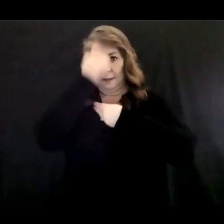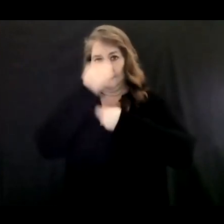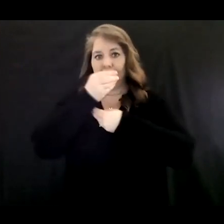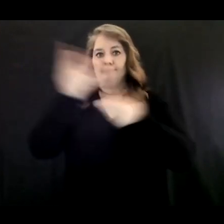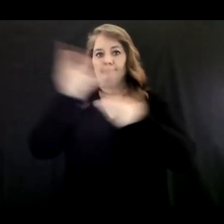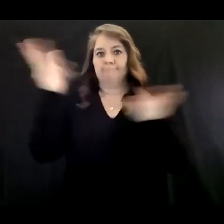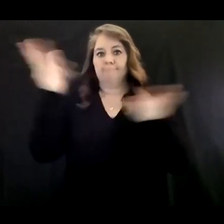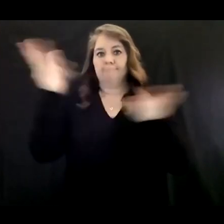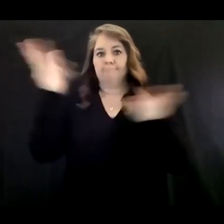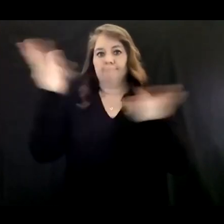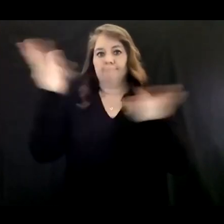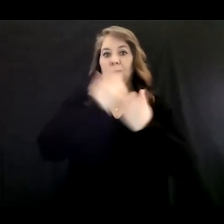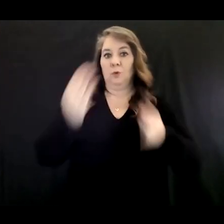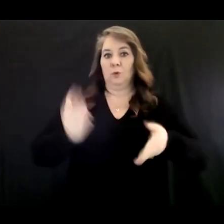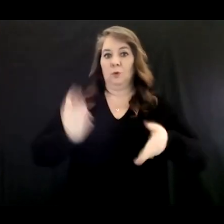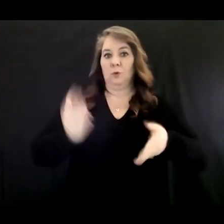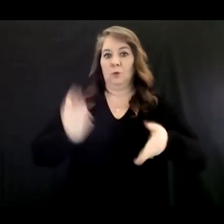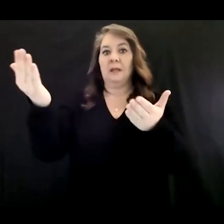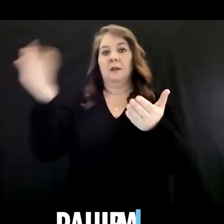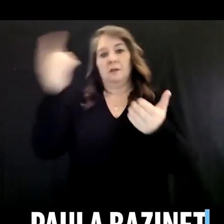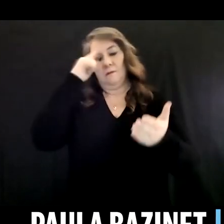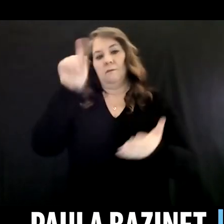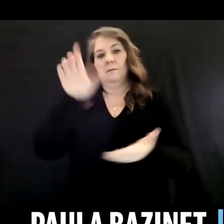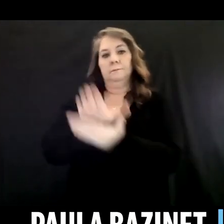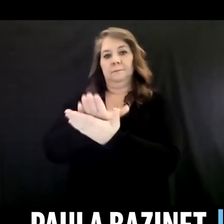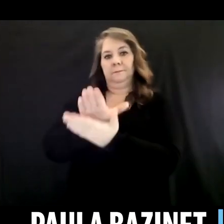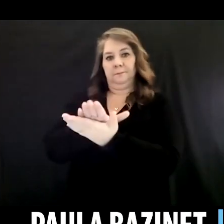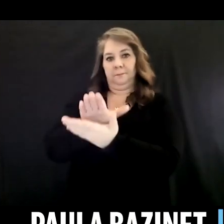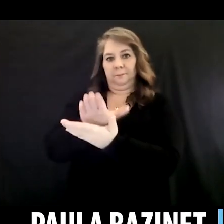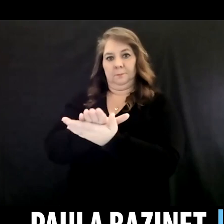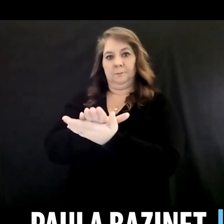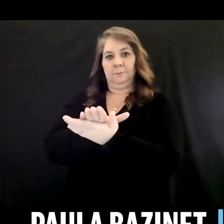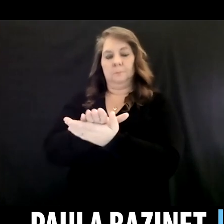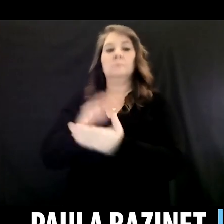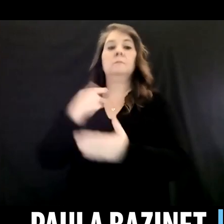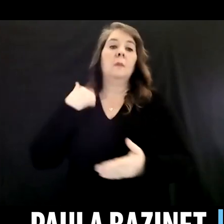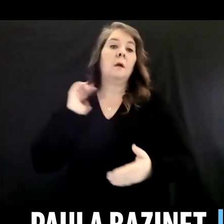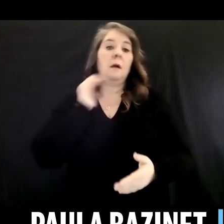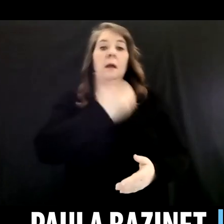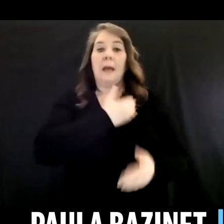our schools, building on the success that our elementary schools